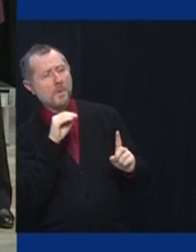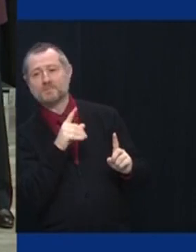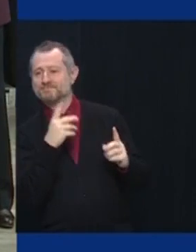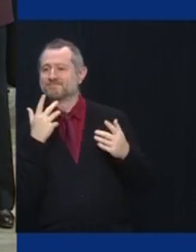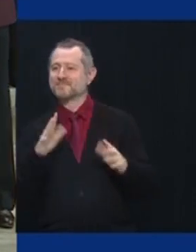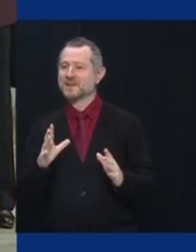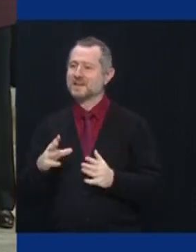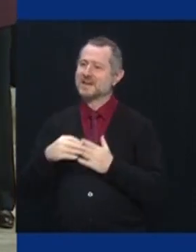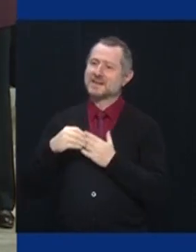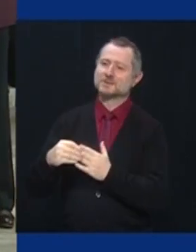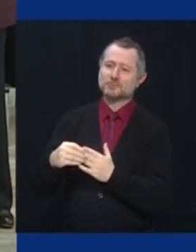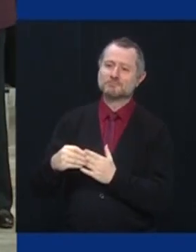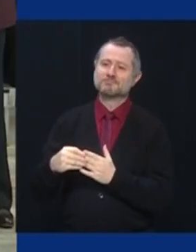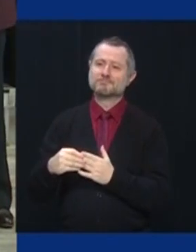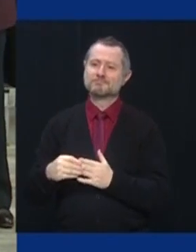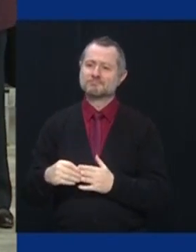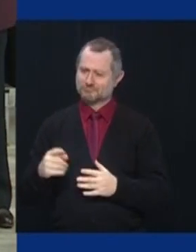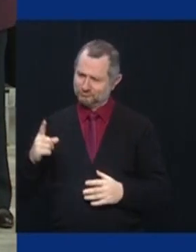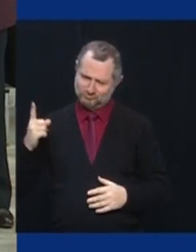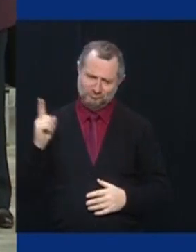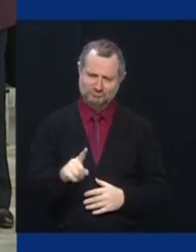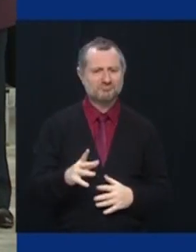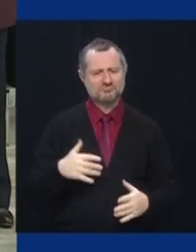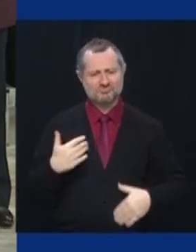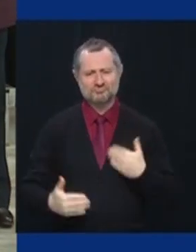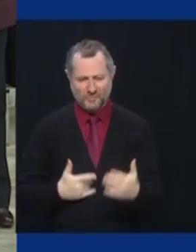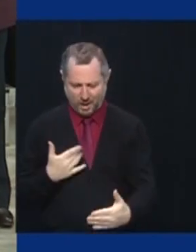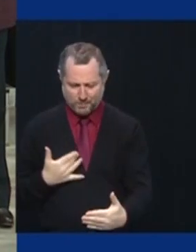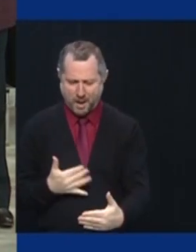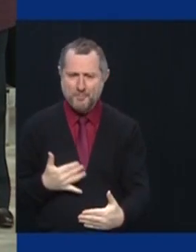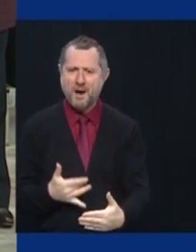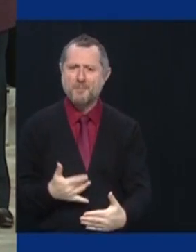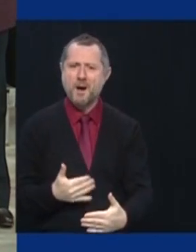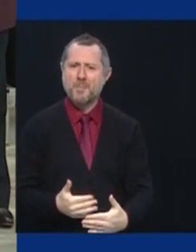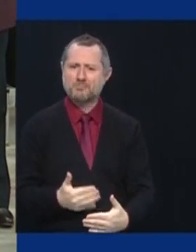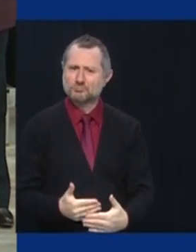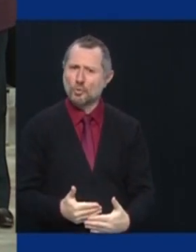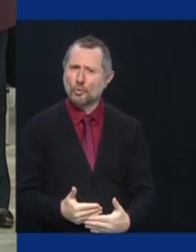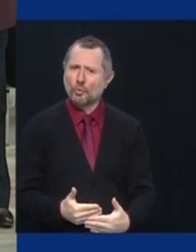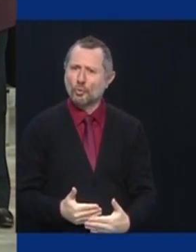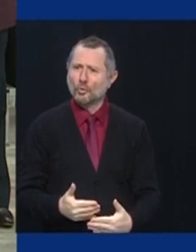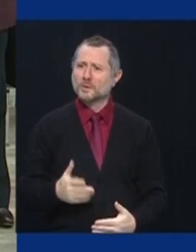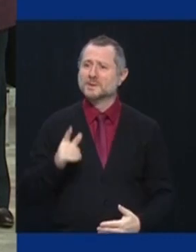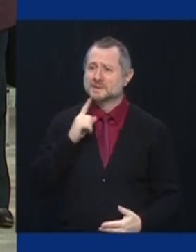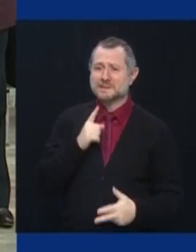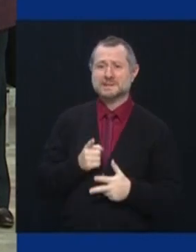THE FAITH. WE, INDEED, GOVERNOR CUOMO, YOU HAVE LED US TO THE END OF THIS